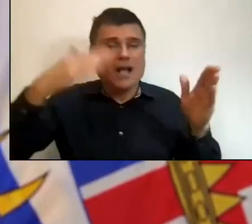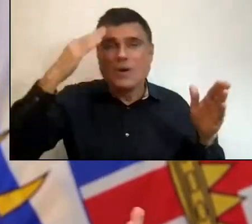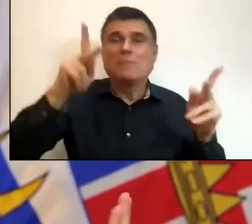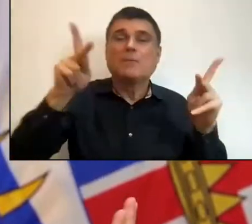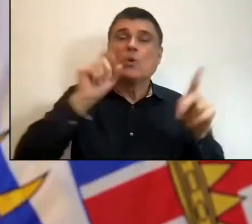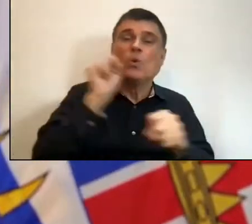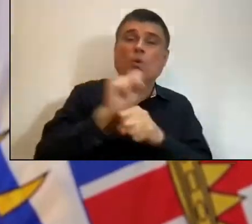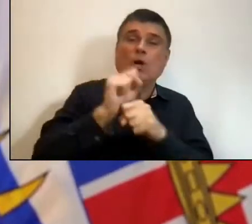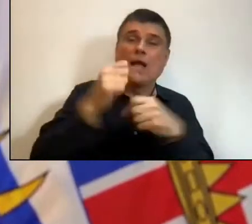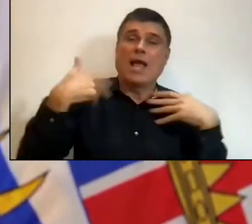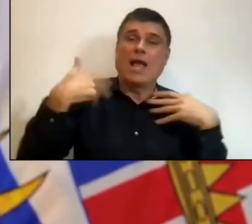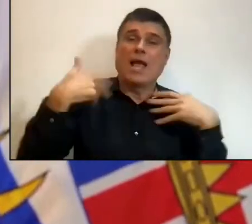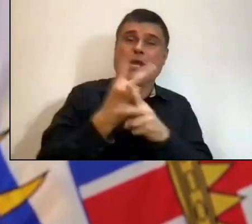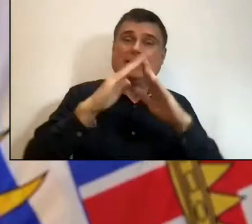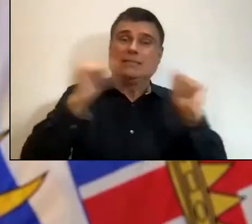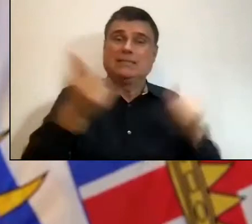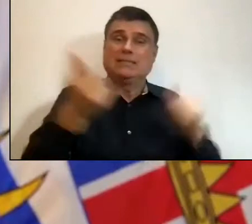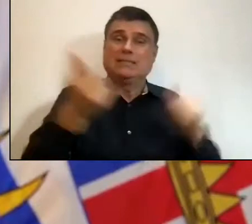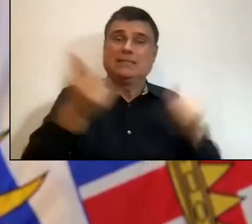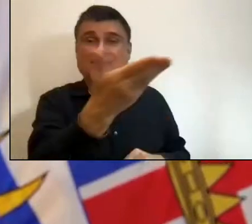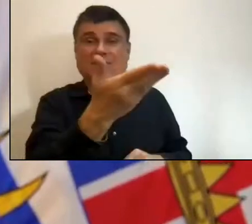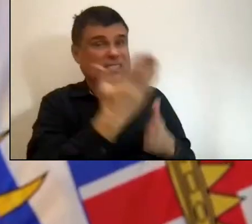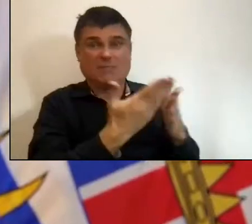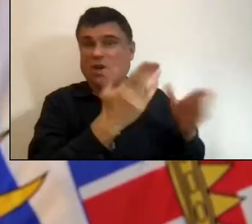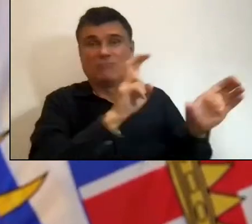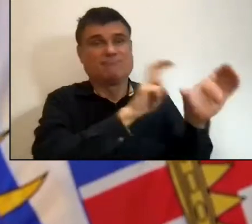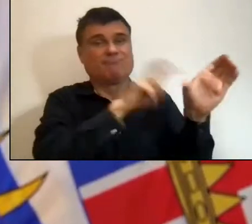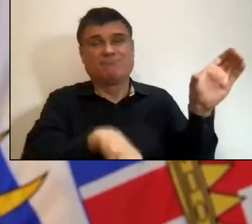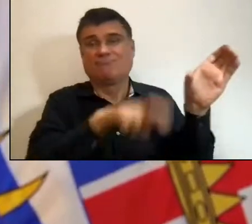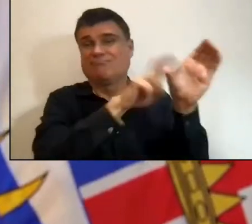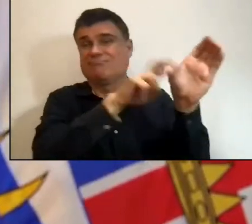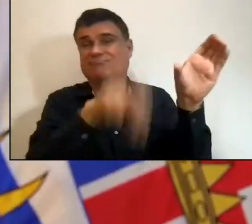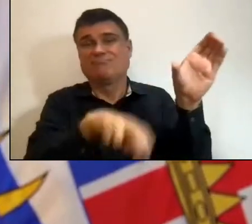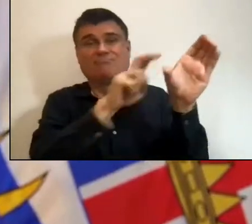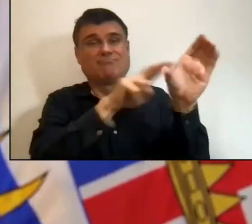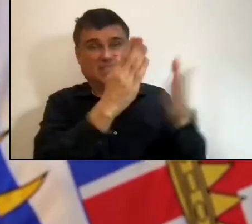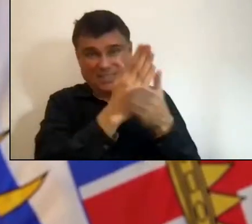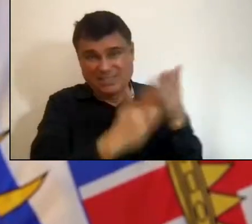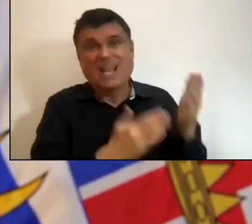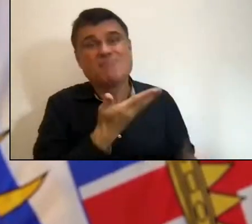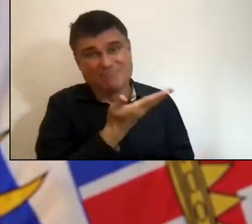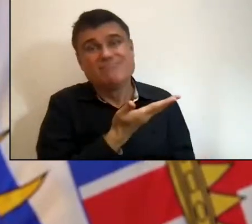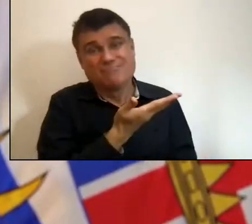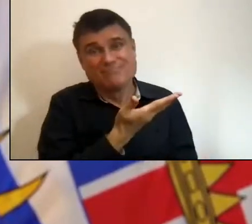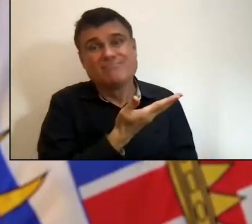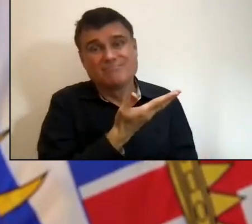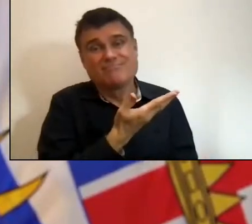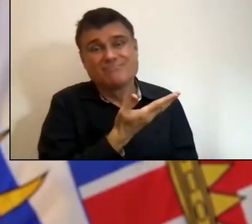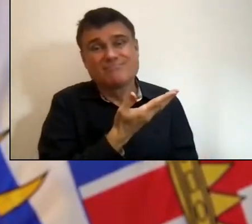And when we have things like people protesting at hospitals and protesting at vaccination